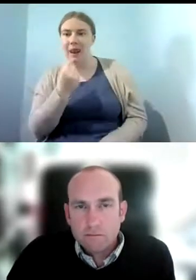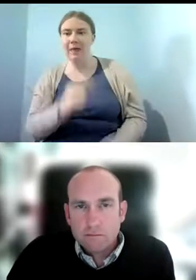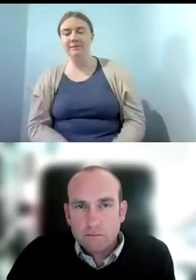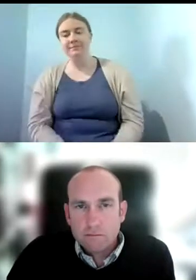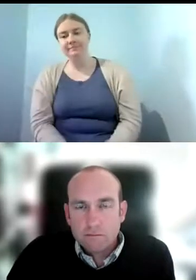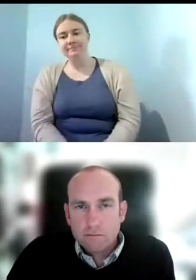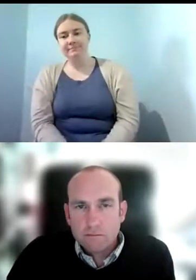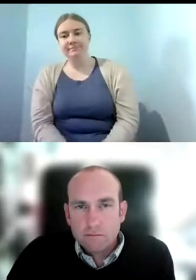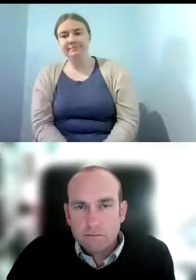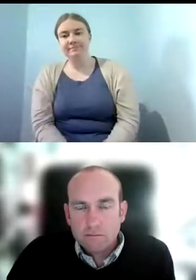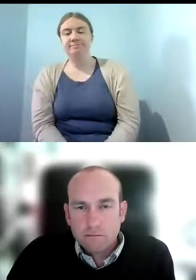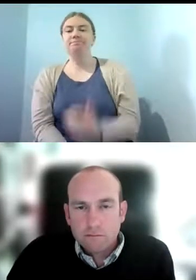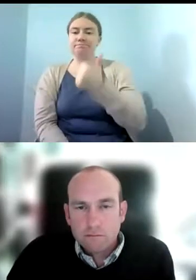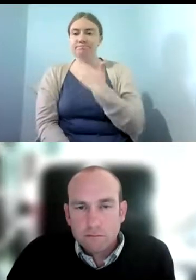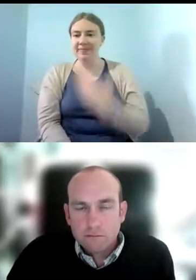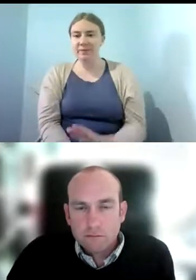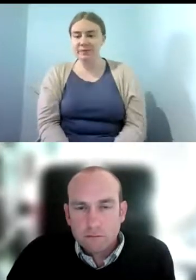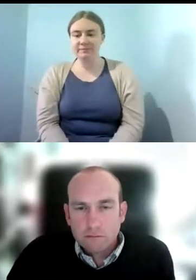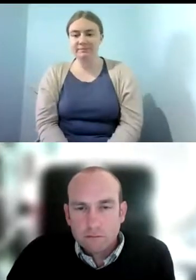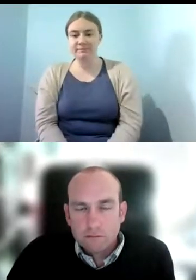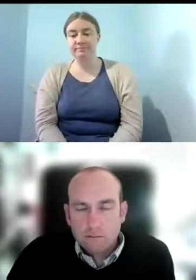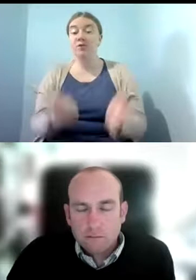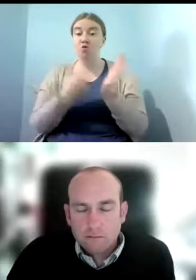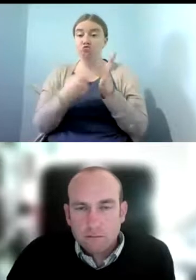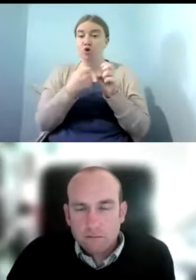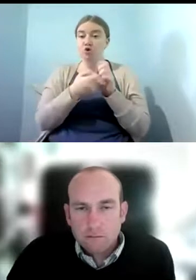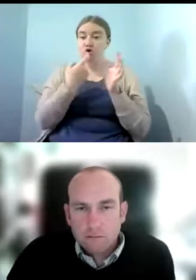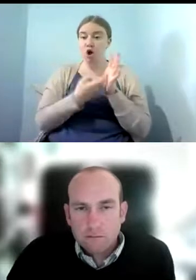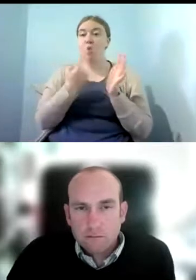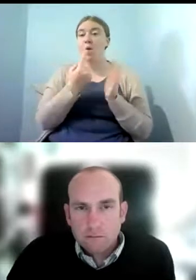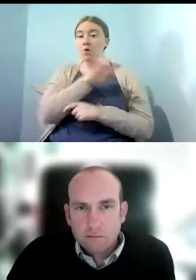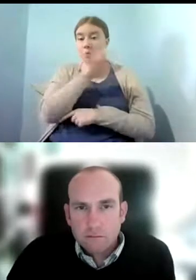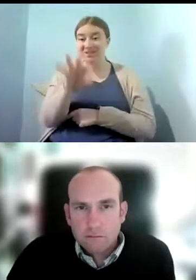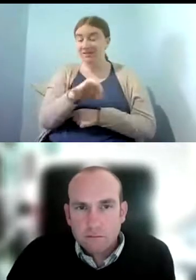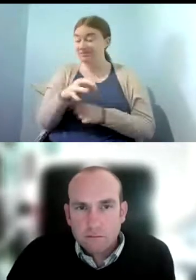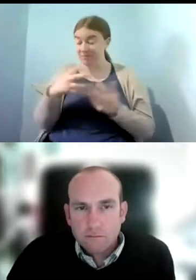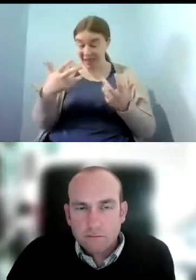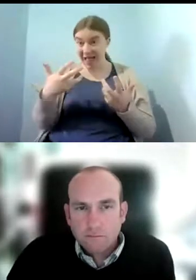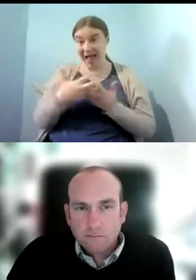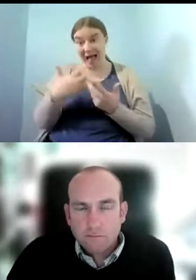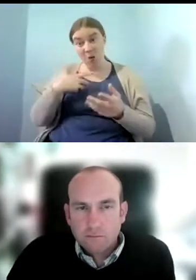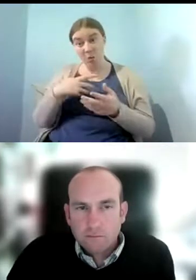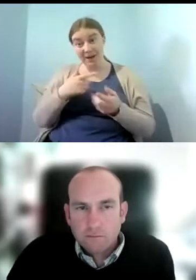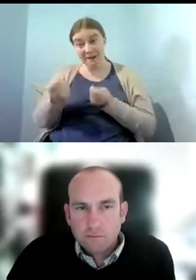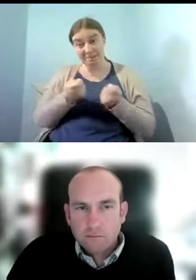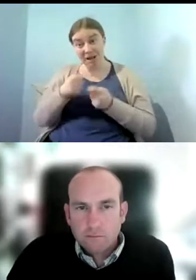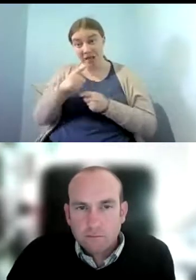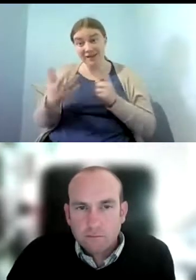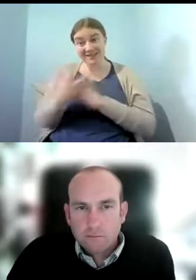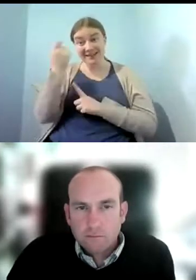fantastic thank you roger has a question how will the success of the project be measured would you like me to speak about the monitoring or do you want to